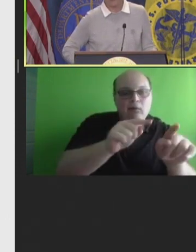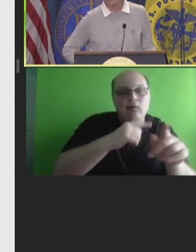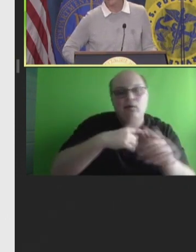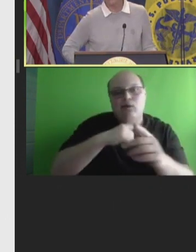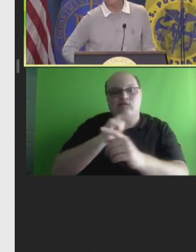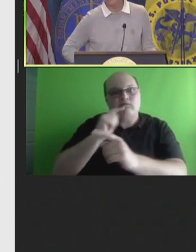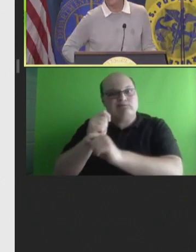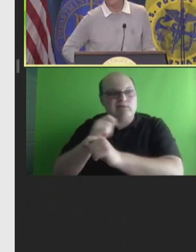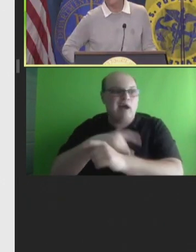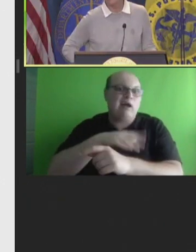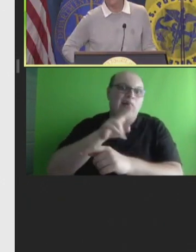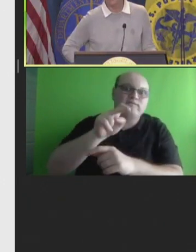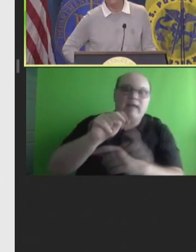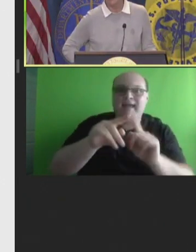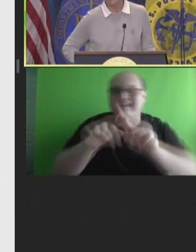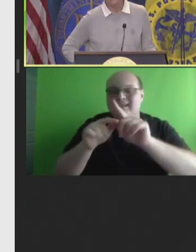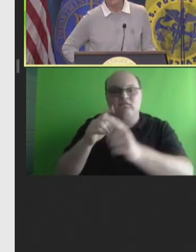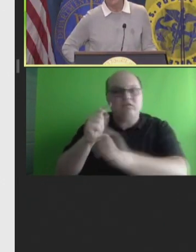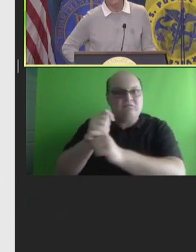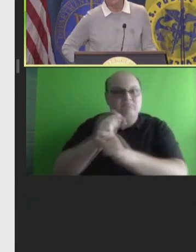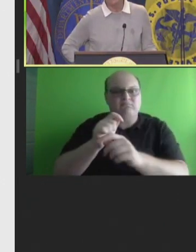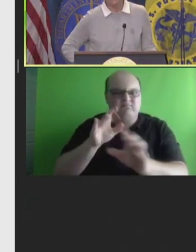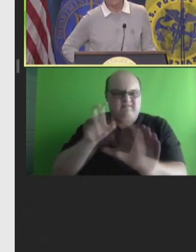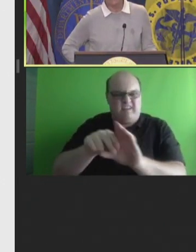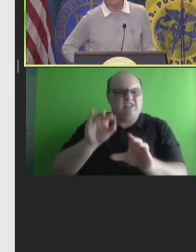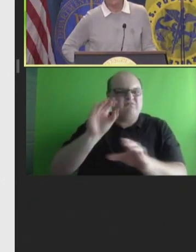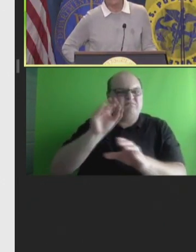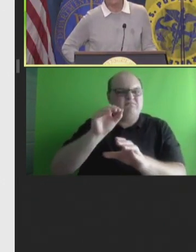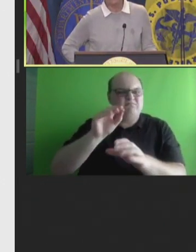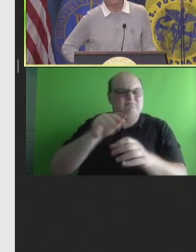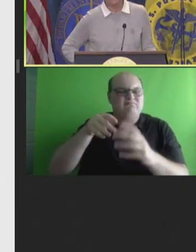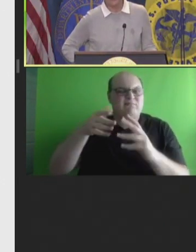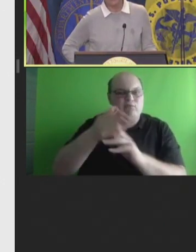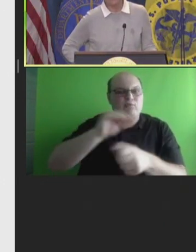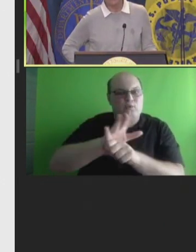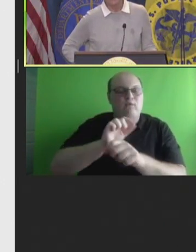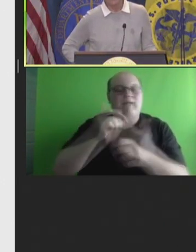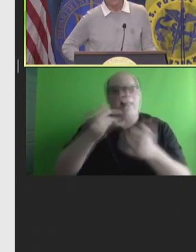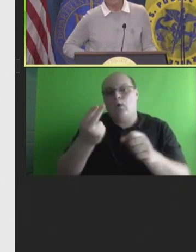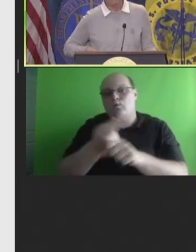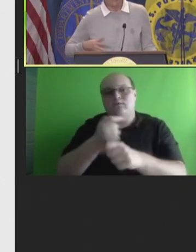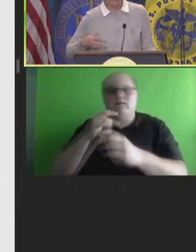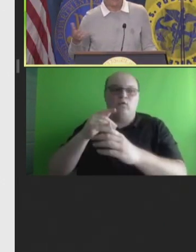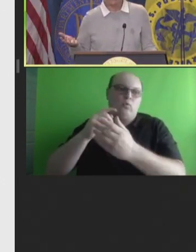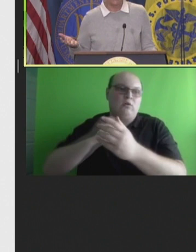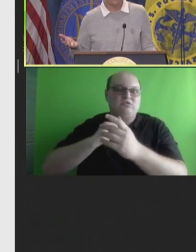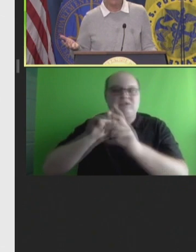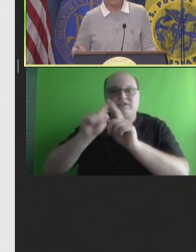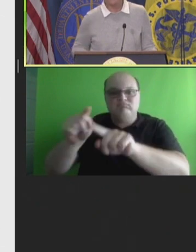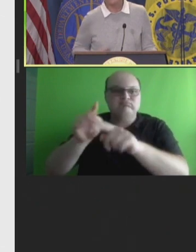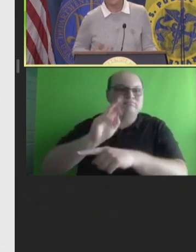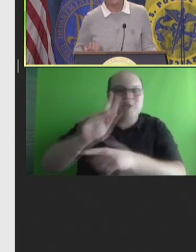were able to invest in through COVID. And now, using them at back-to-school events, at other